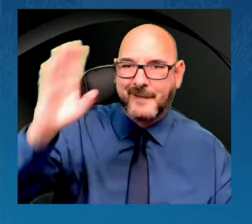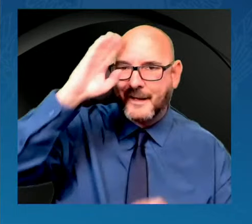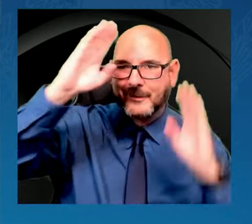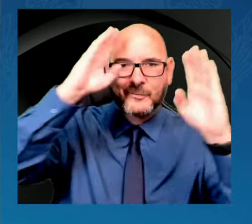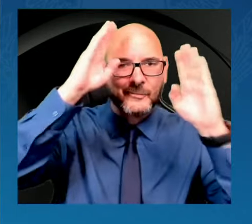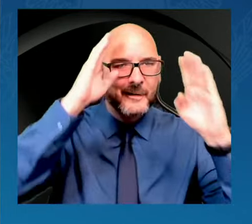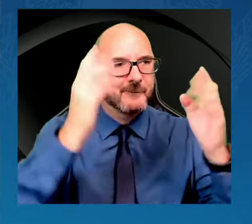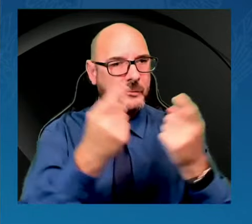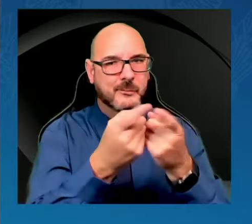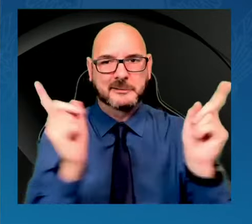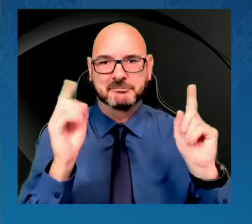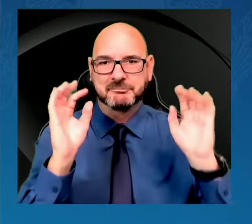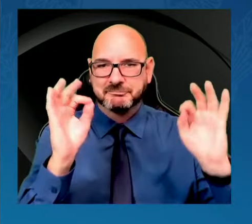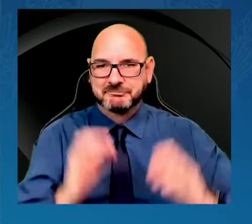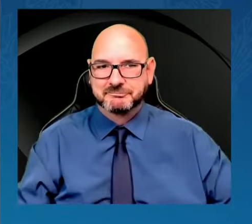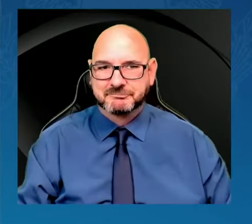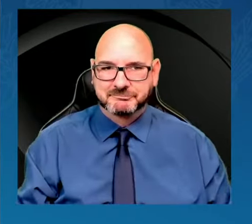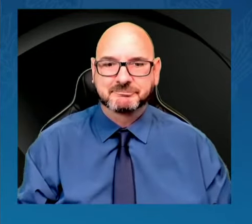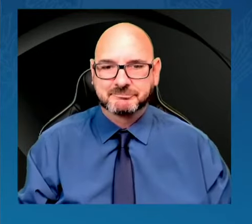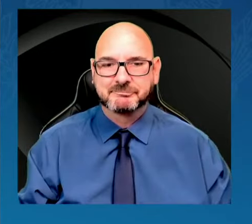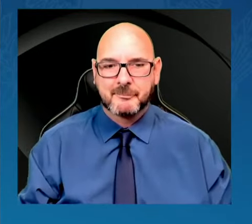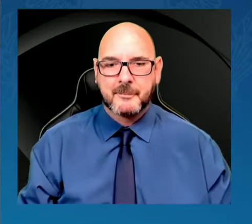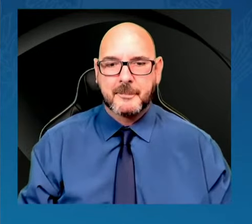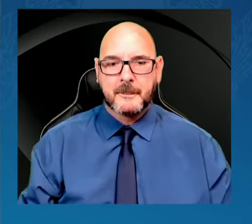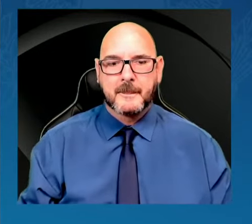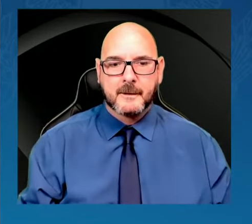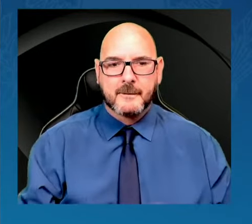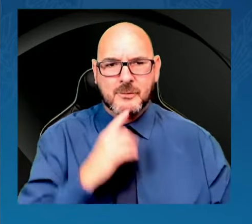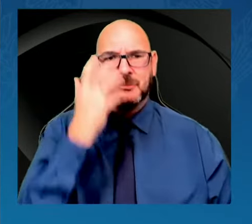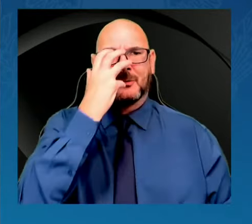Representative Pettersen: Wow, this is truly surreal being up here with you.